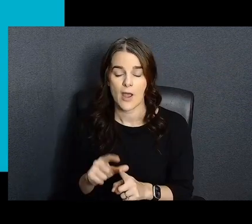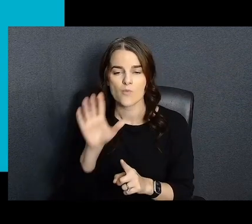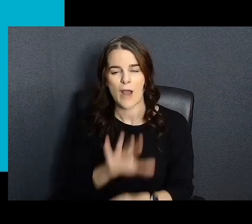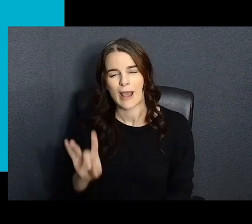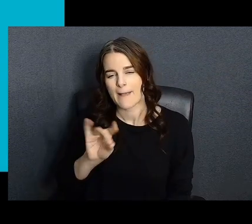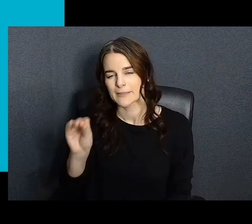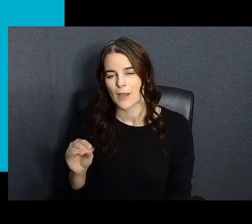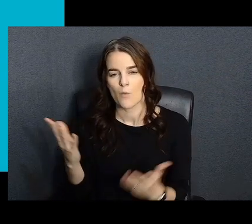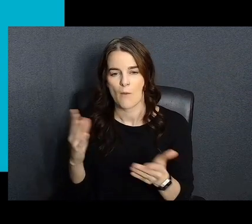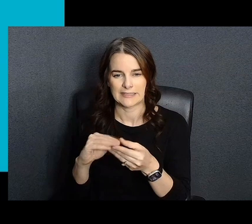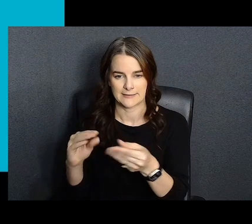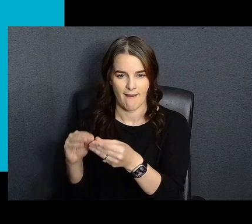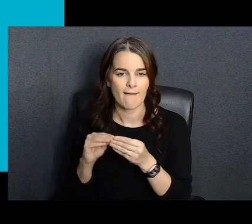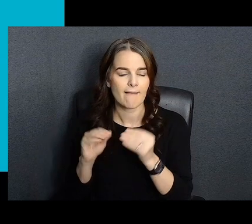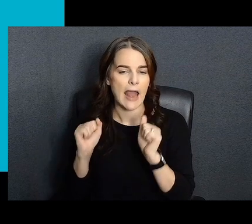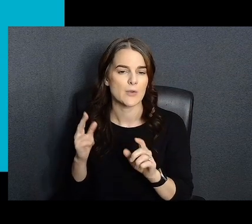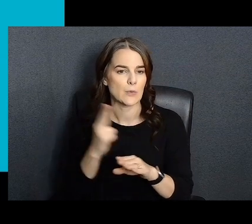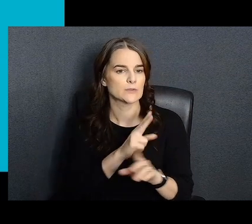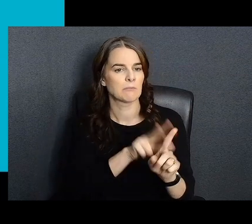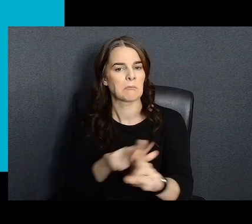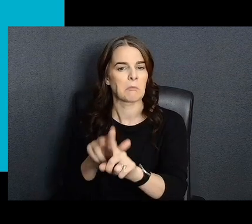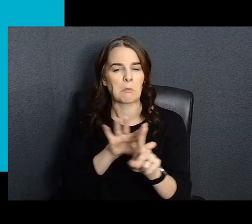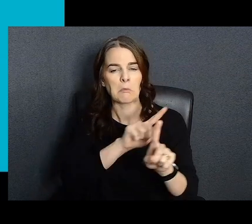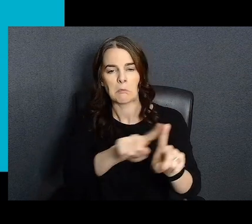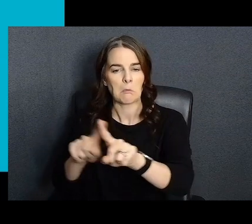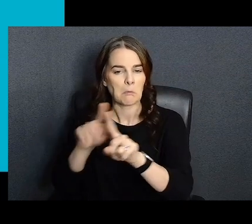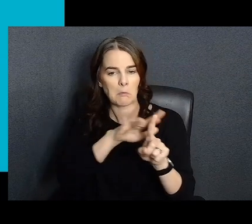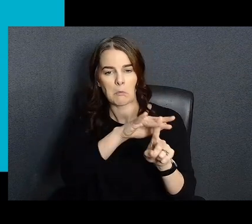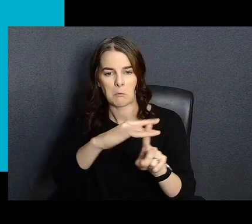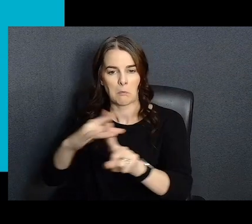and they can be used across multiple contexts. So they're not words that are dedicated